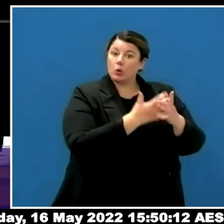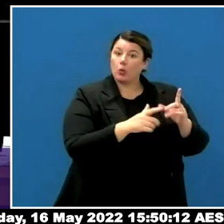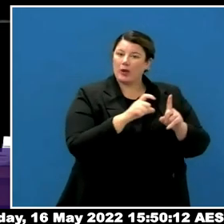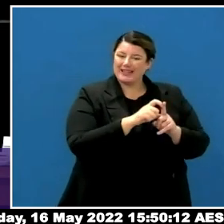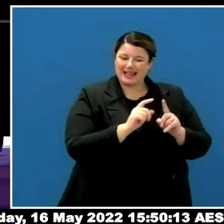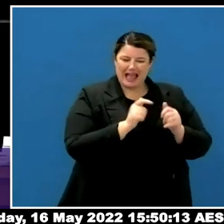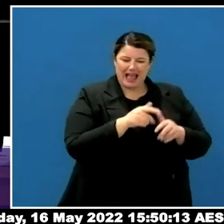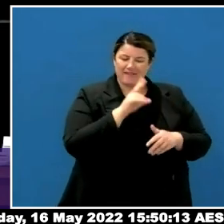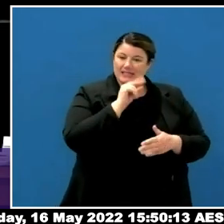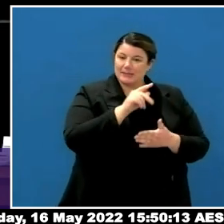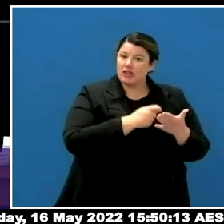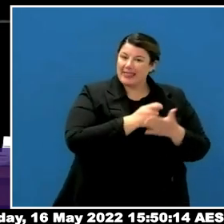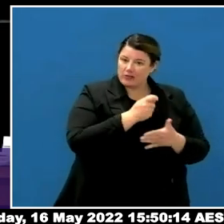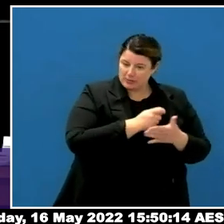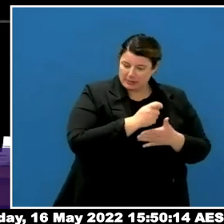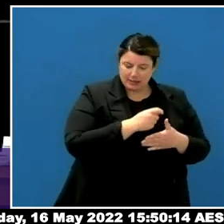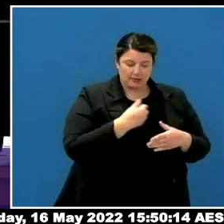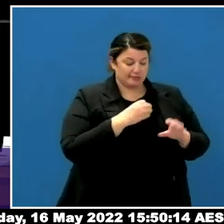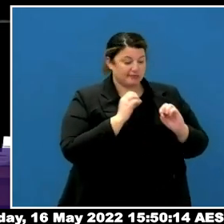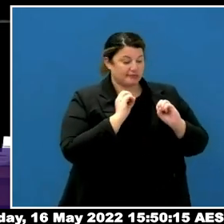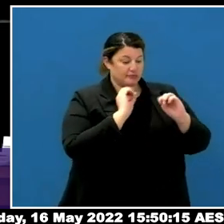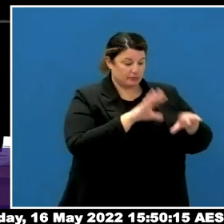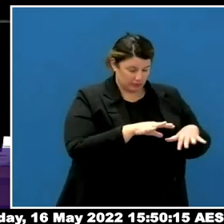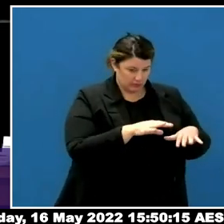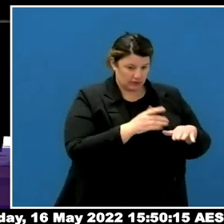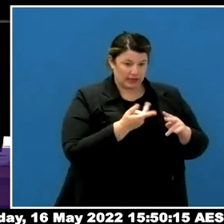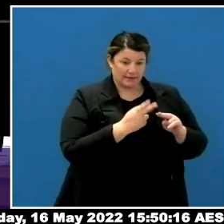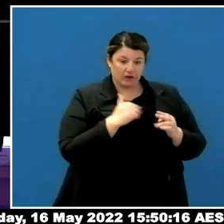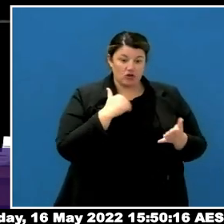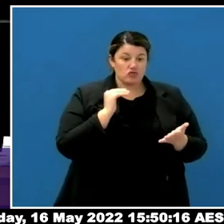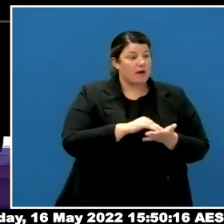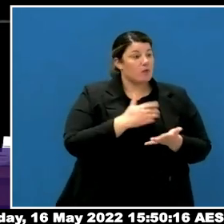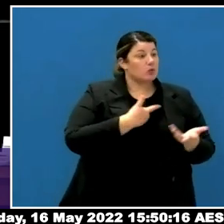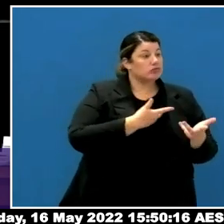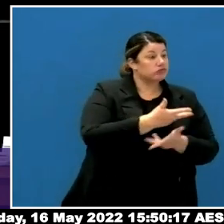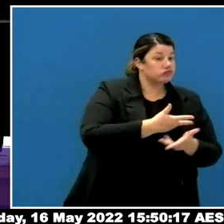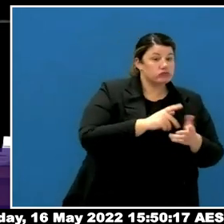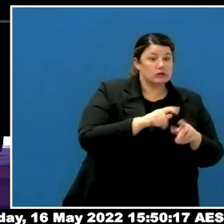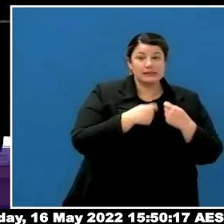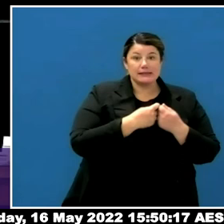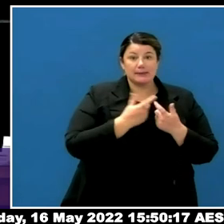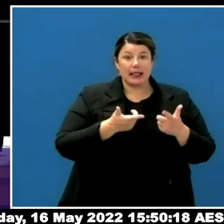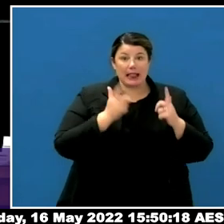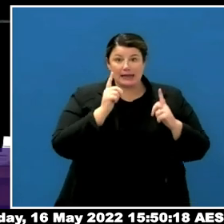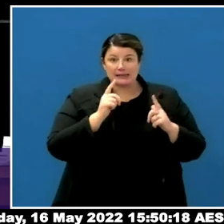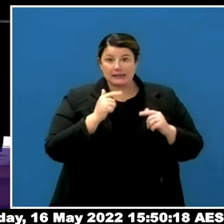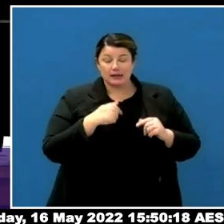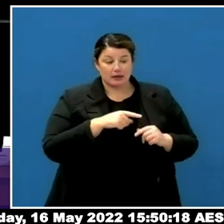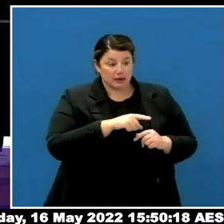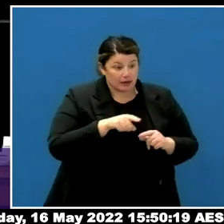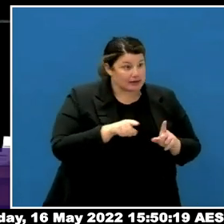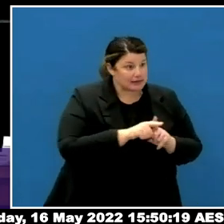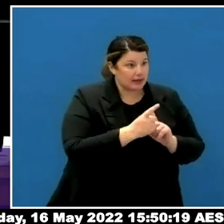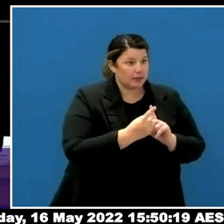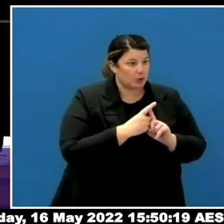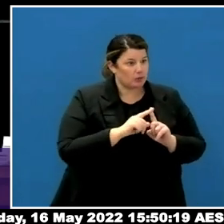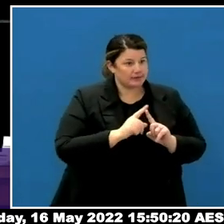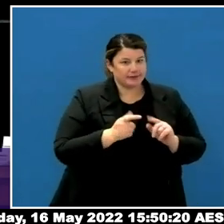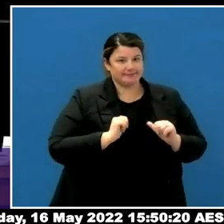and if I wanted to speak to the Team Leader, I would usually find out if it was the same one or a different one. Alright.